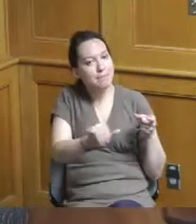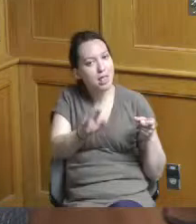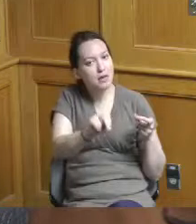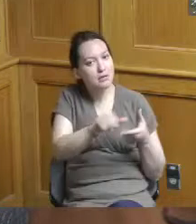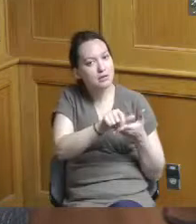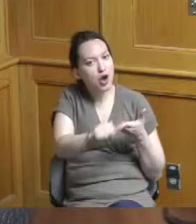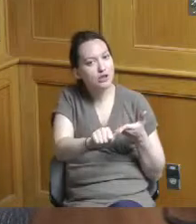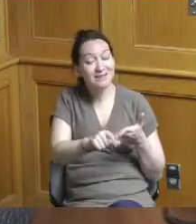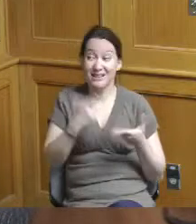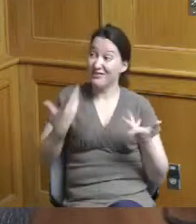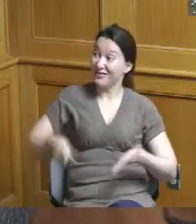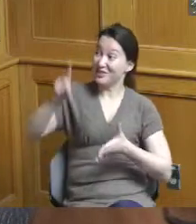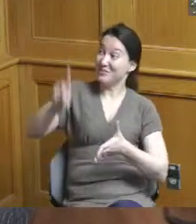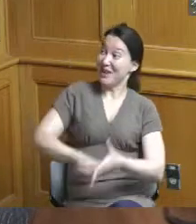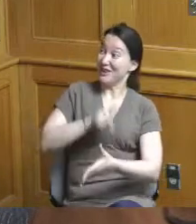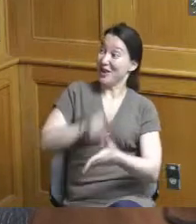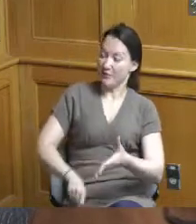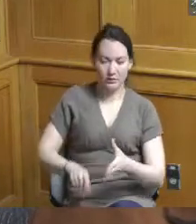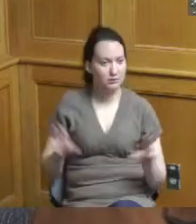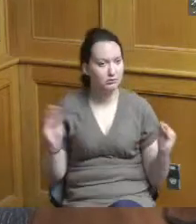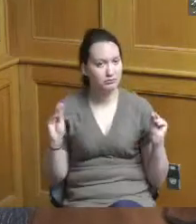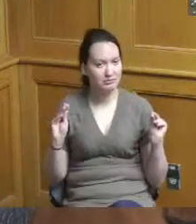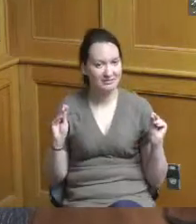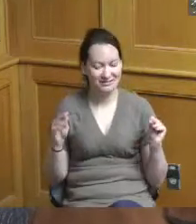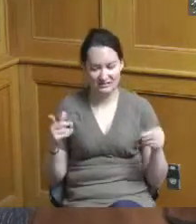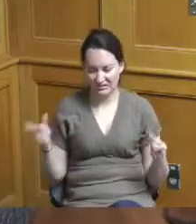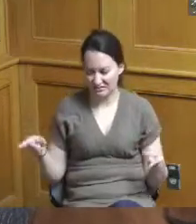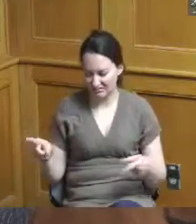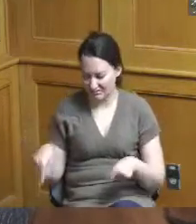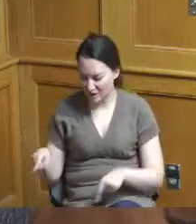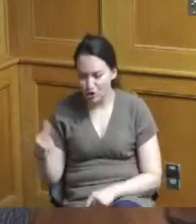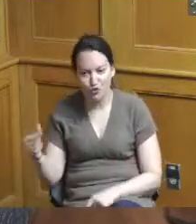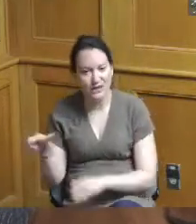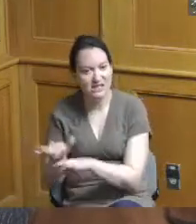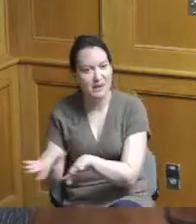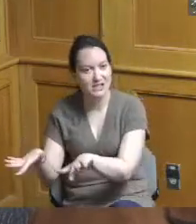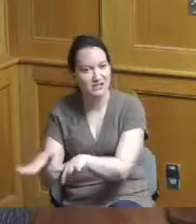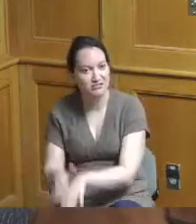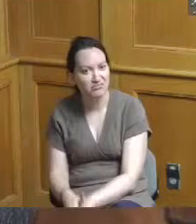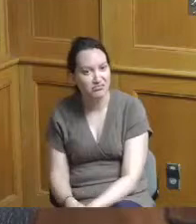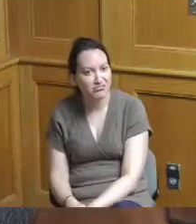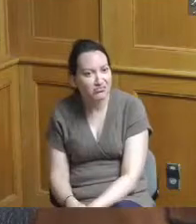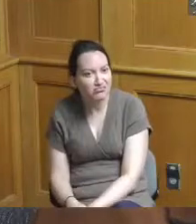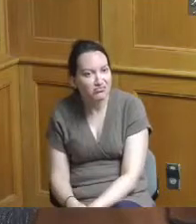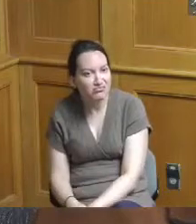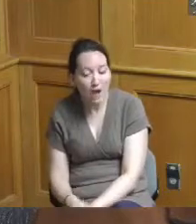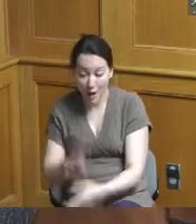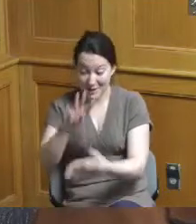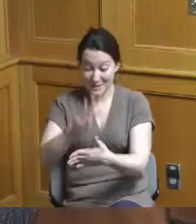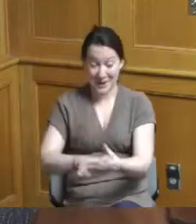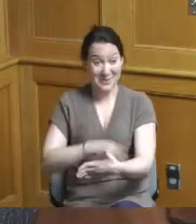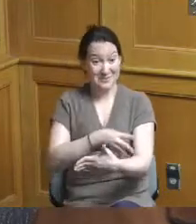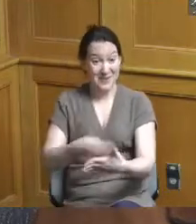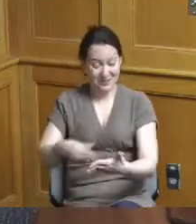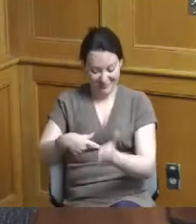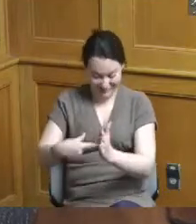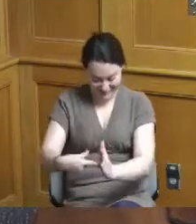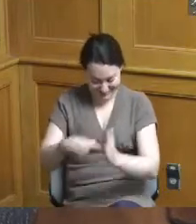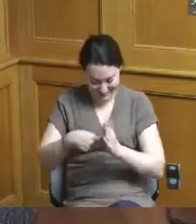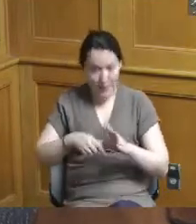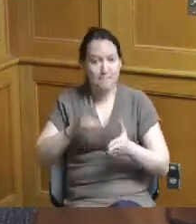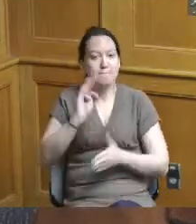paid it off yet and all we got is some green space and on the diagram that was sent to us it